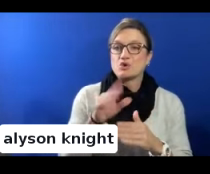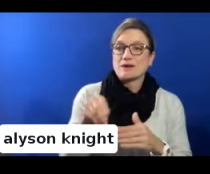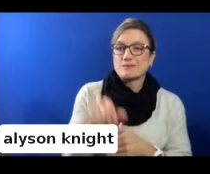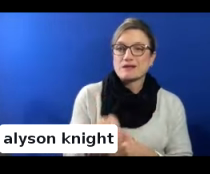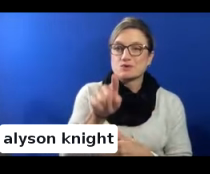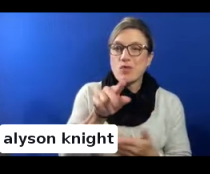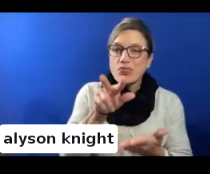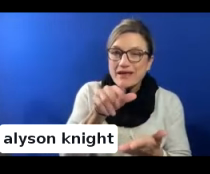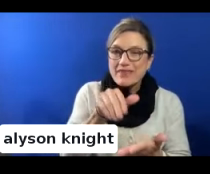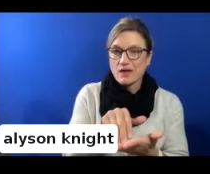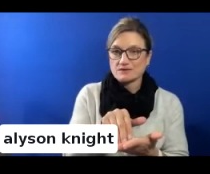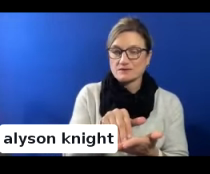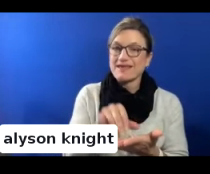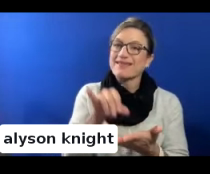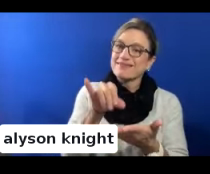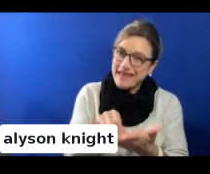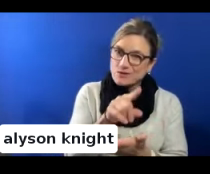the amount that was funded by us.